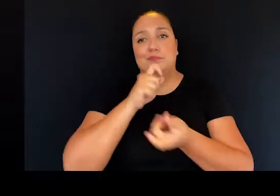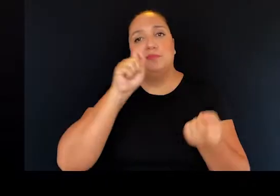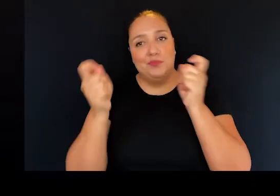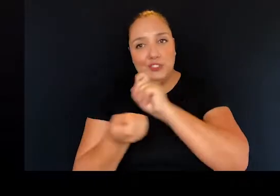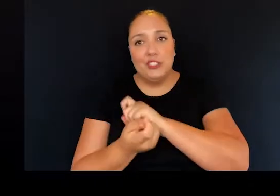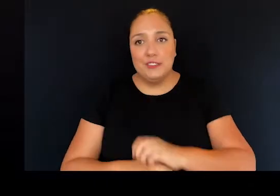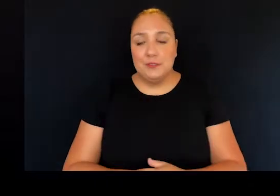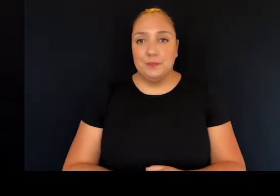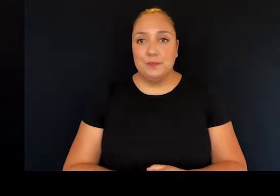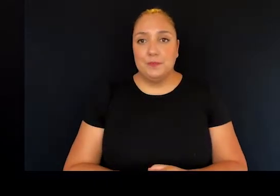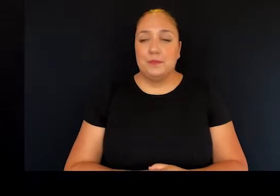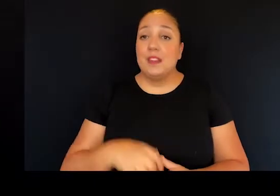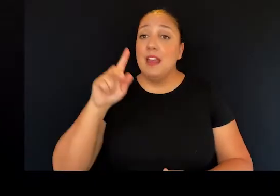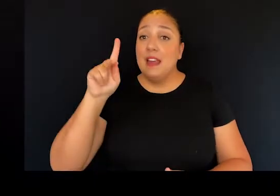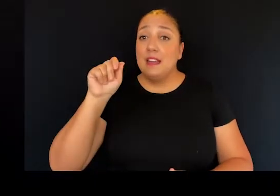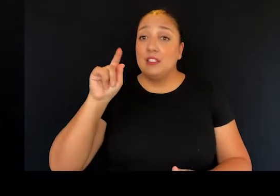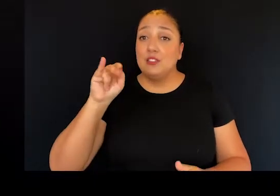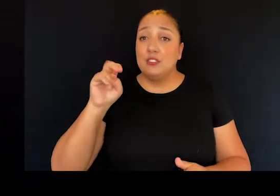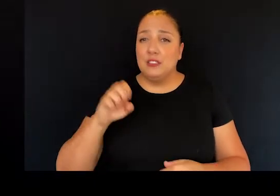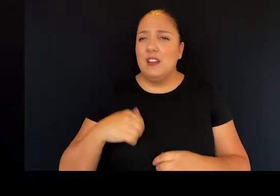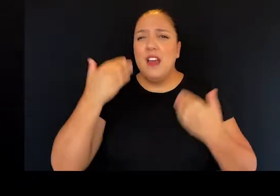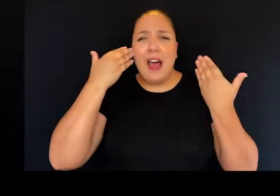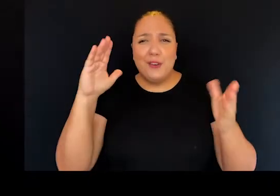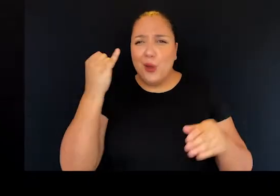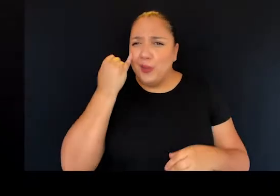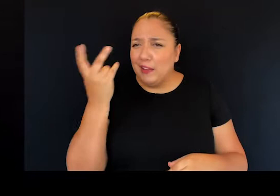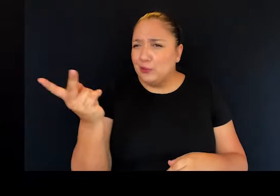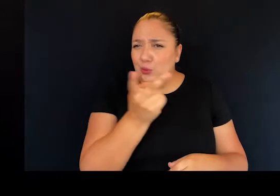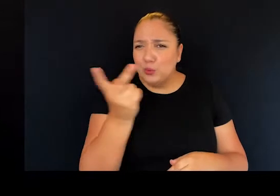And so, I'm not sure if either of you had heard either of the songs.